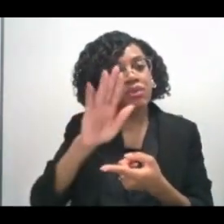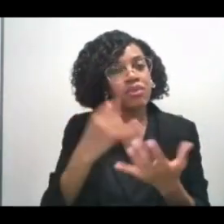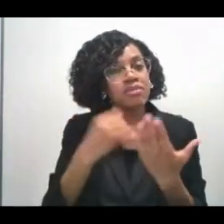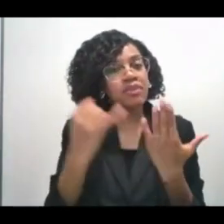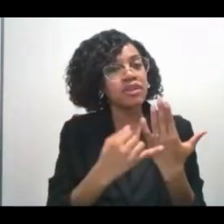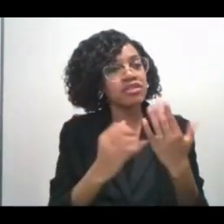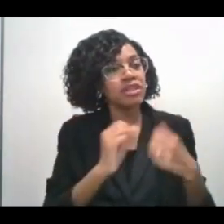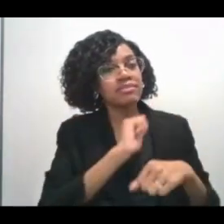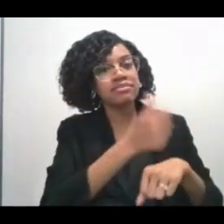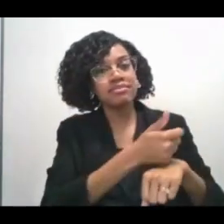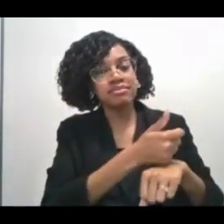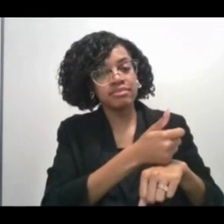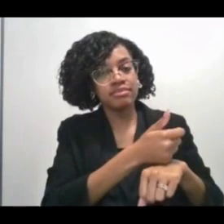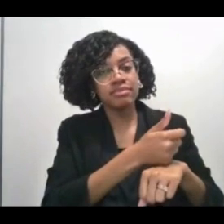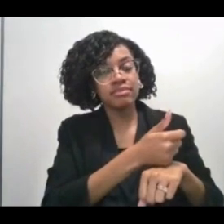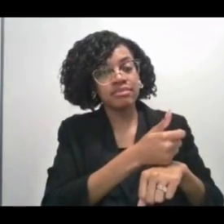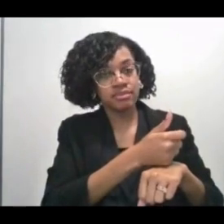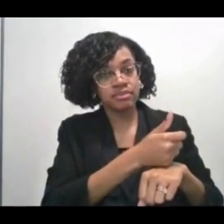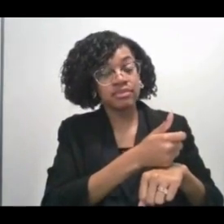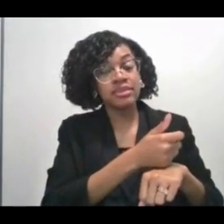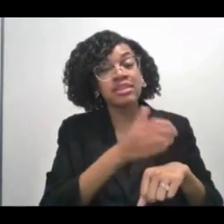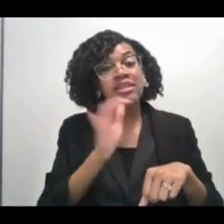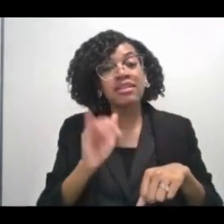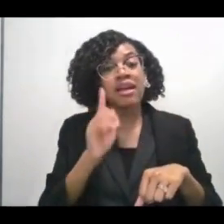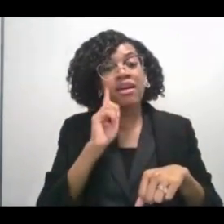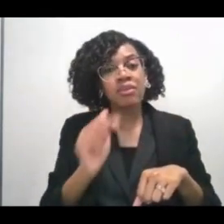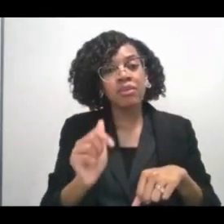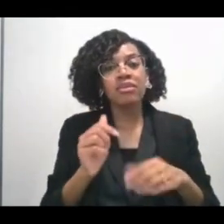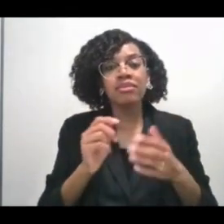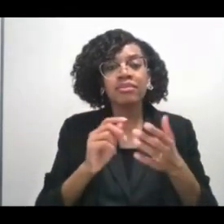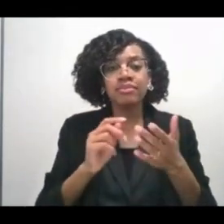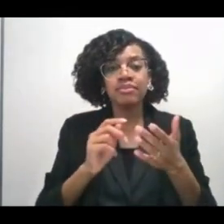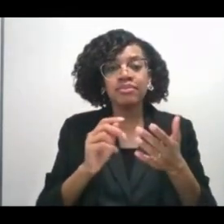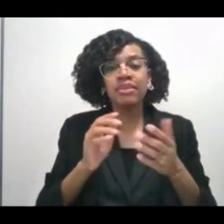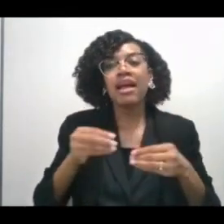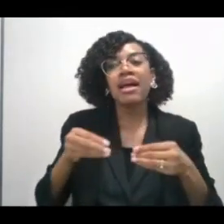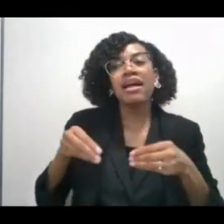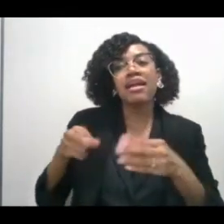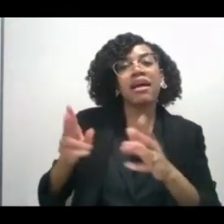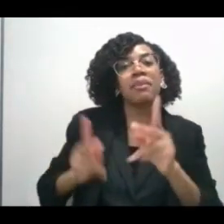will favorably predispose people toward your proposal. So what do